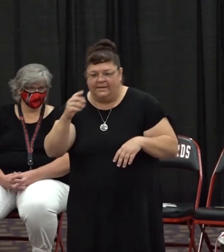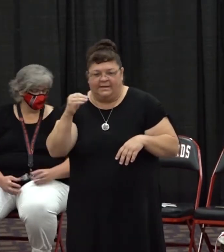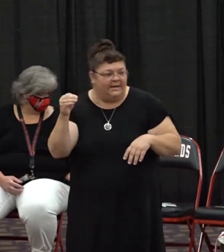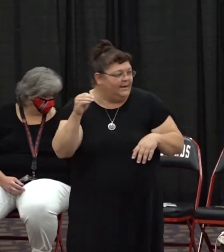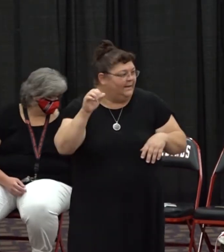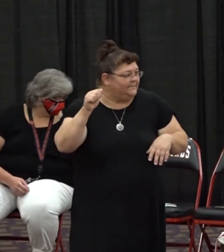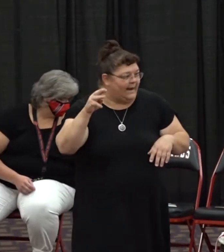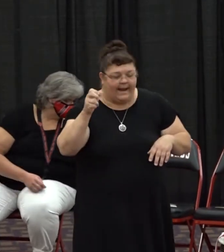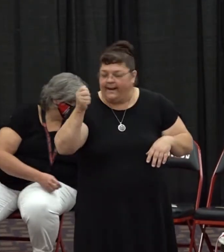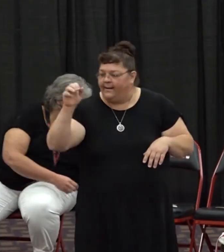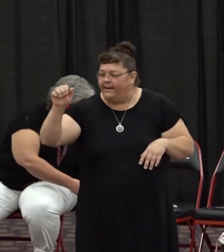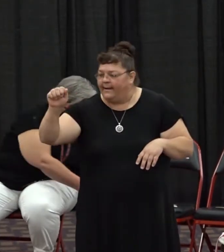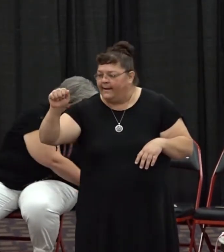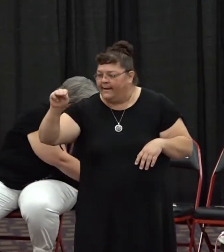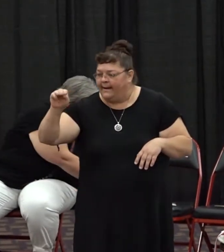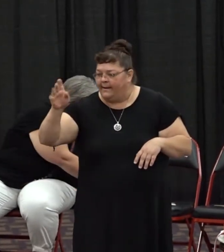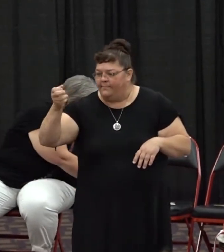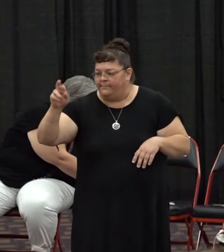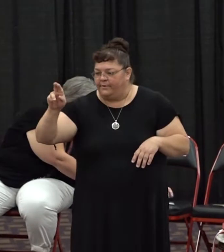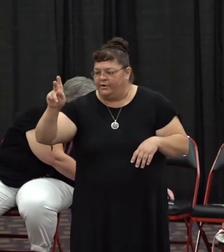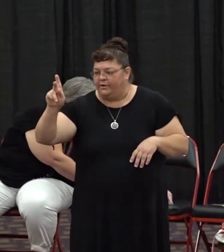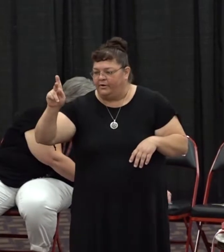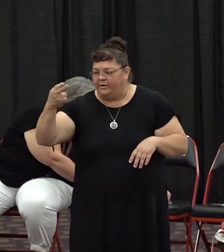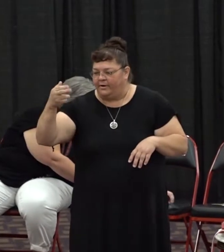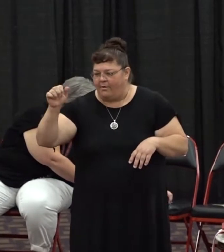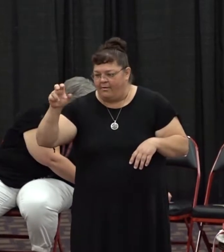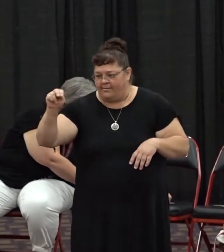Tyler Burckhardt and Amber Khan.